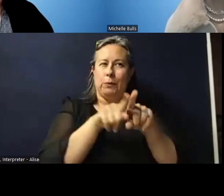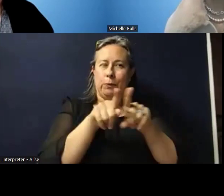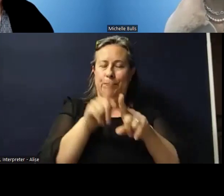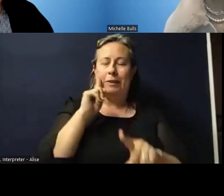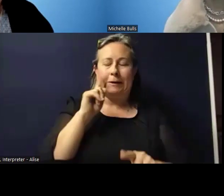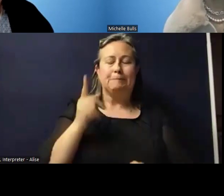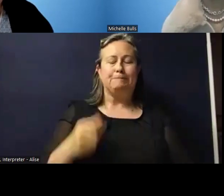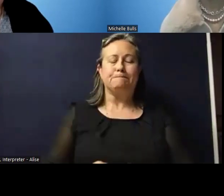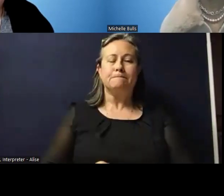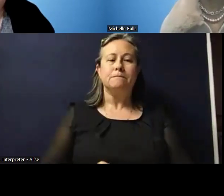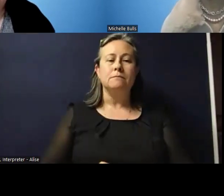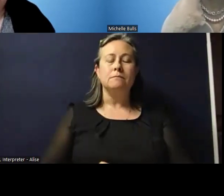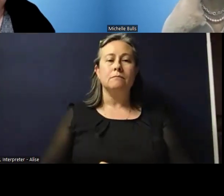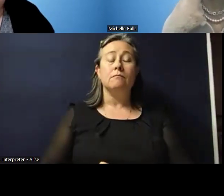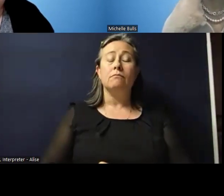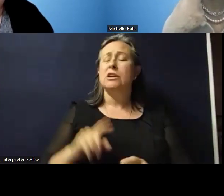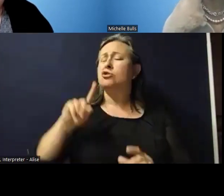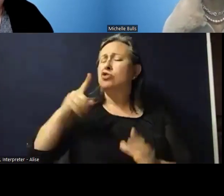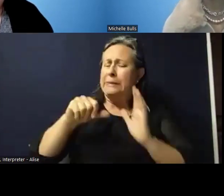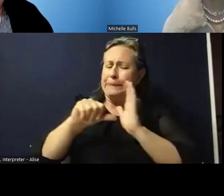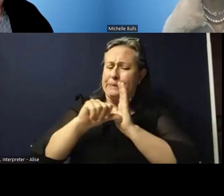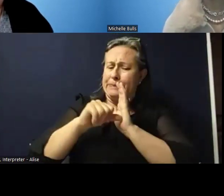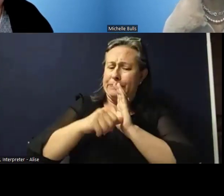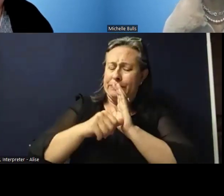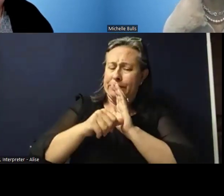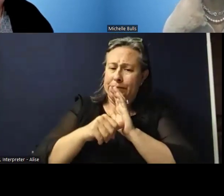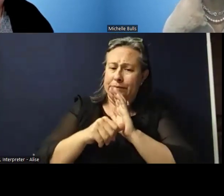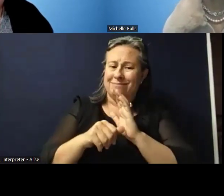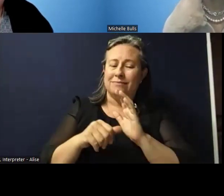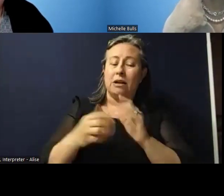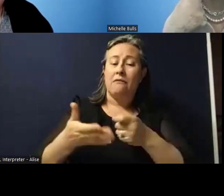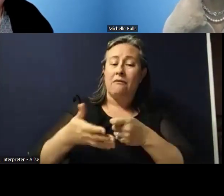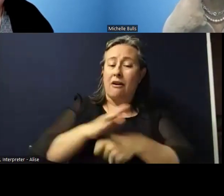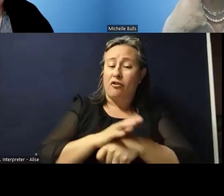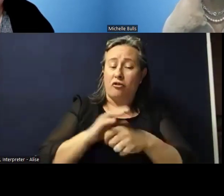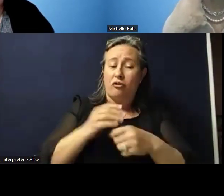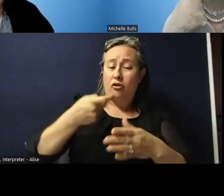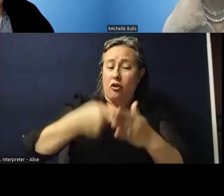Kasima Garst: And echoing on the covering the cost of compliance,